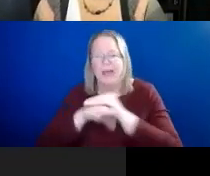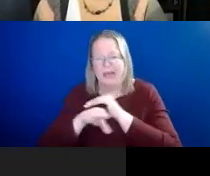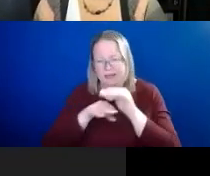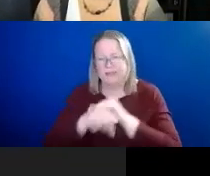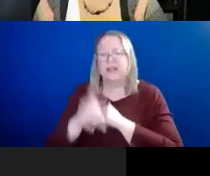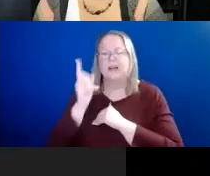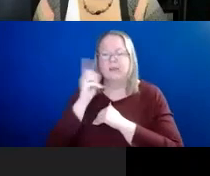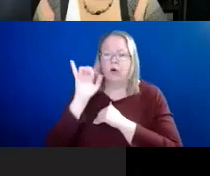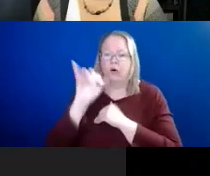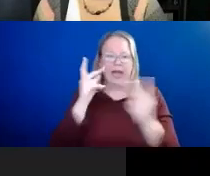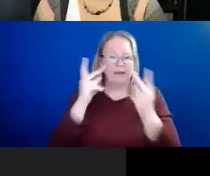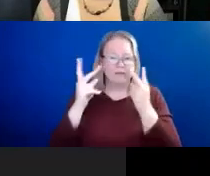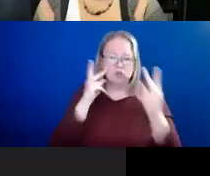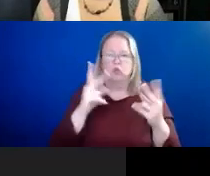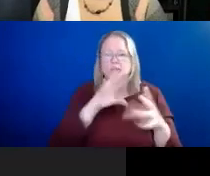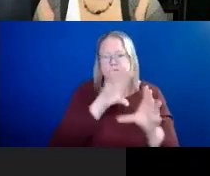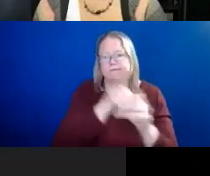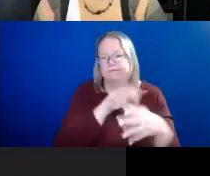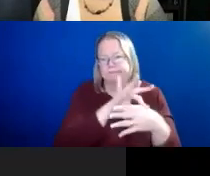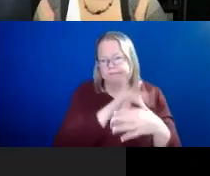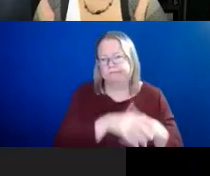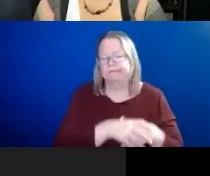13:25:36 visual content. 13:25:41 I think that's really important.